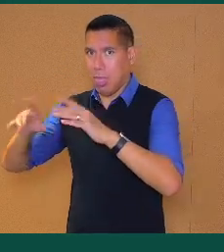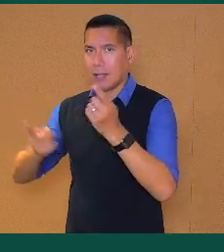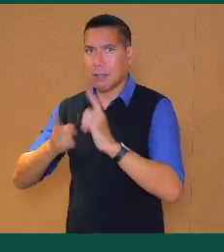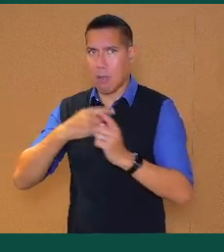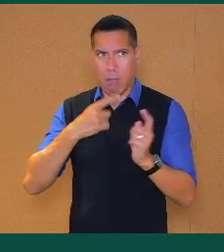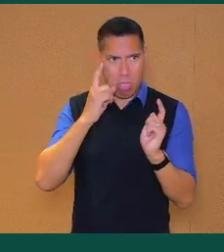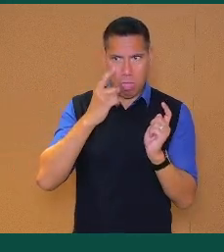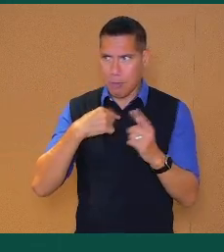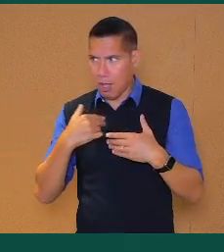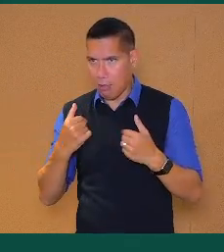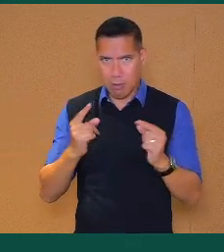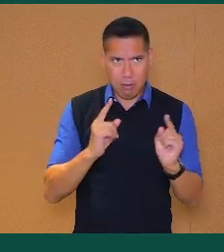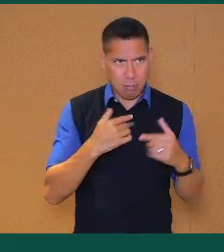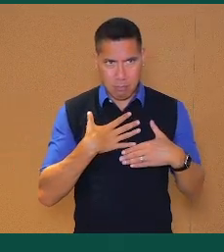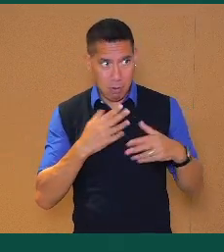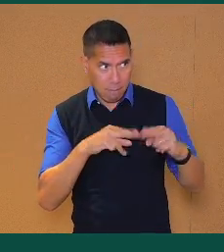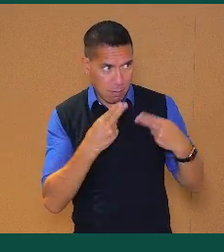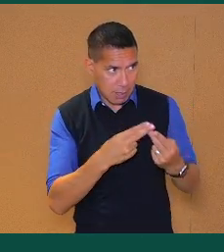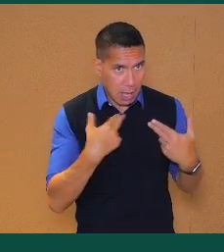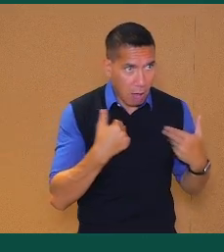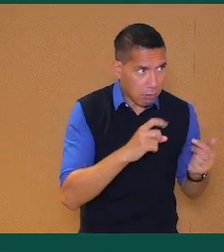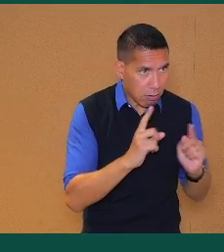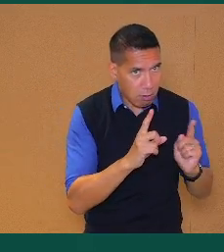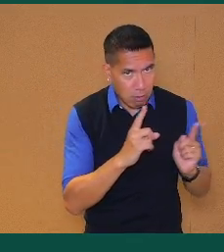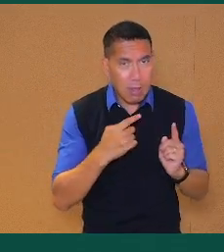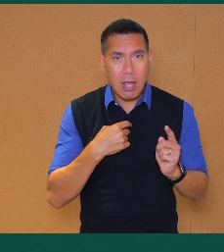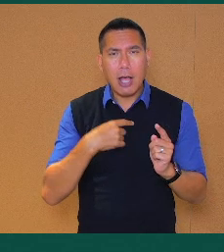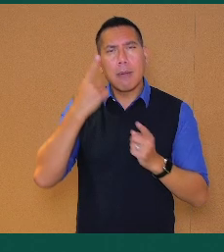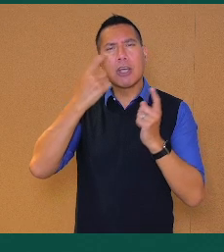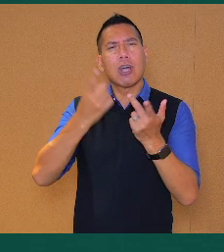For me, I believe this work is important because for me, there is a lot of information out there and sometimes I'm worried